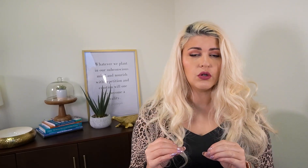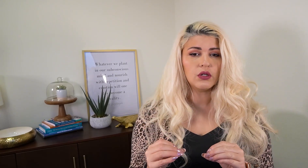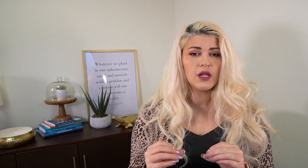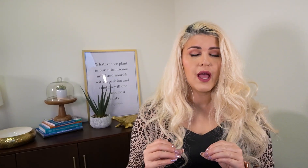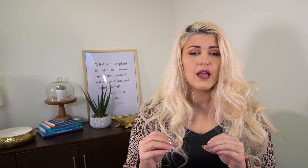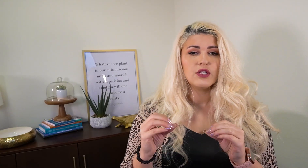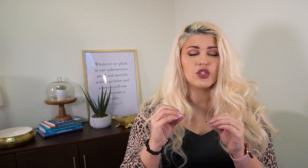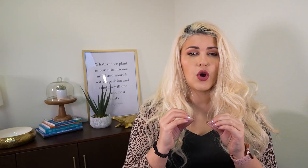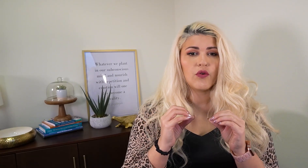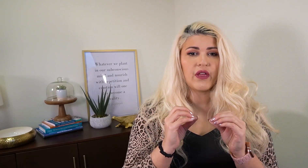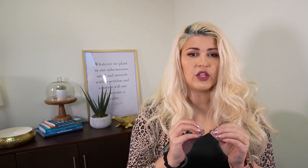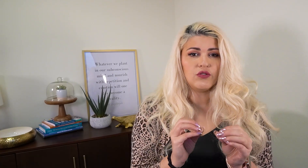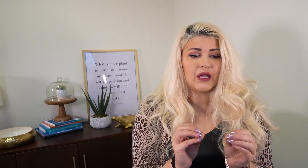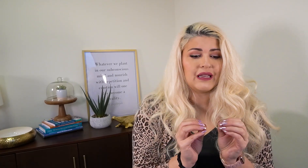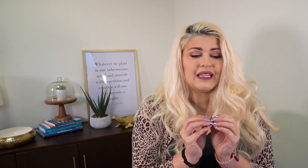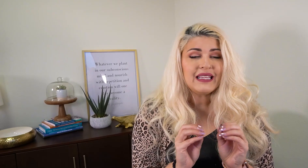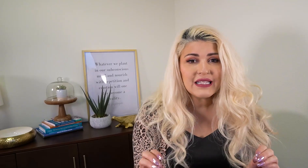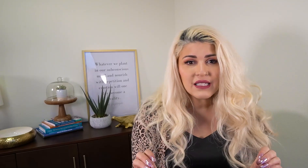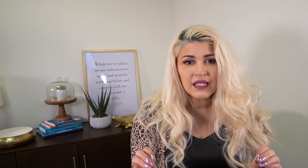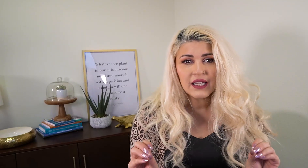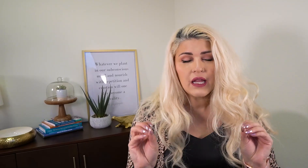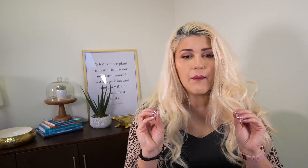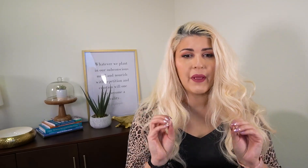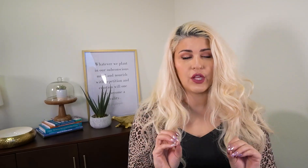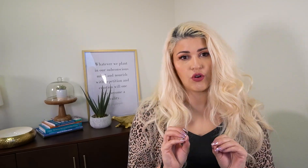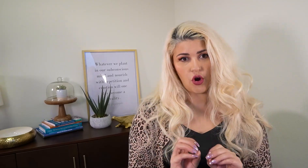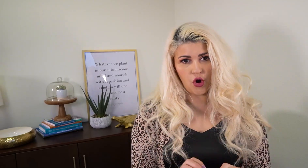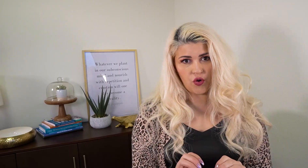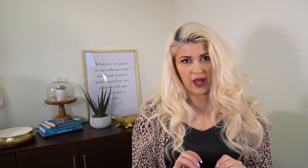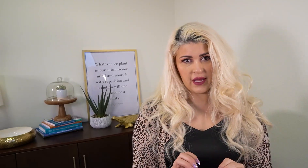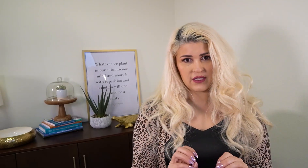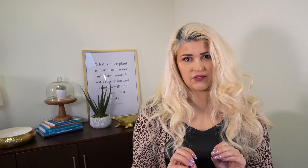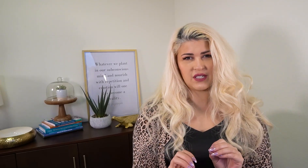so that you can easily make your own ASL sentences.